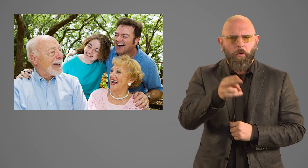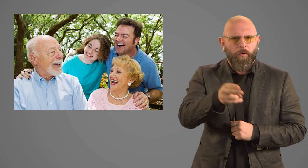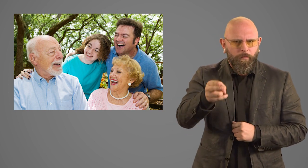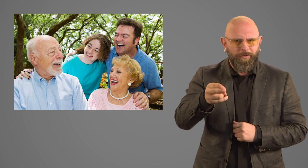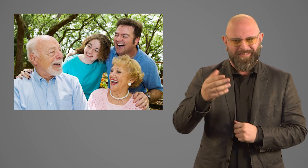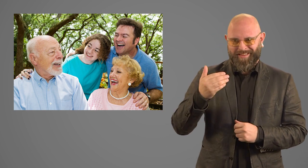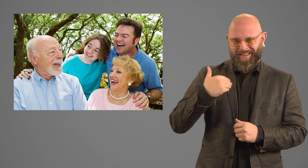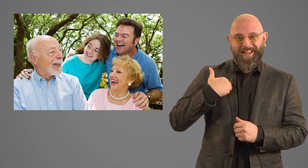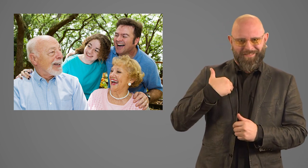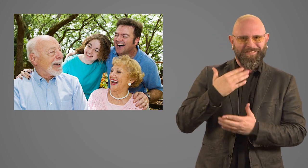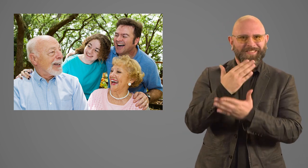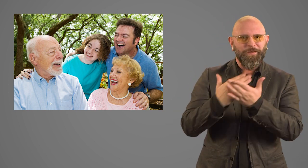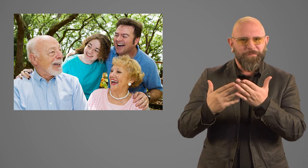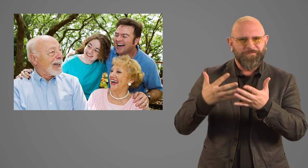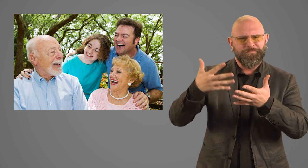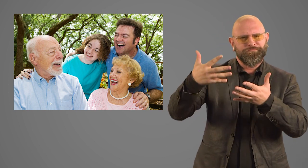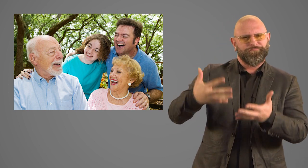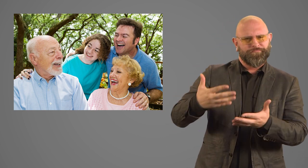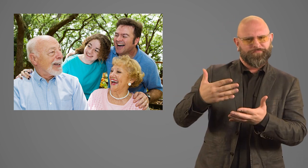have some remaining hearing or vision